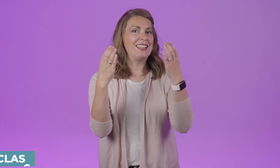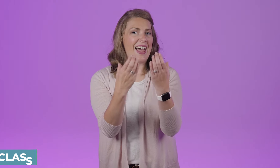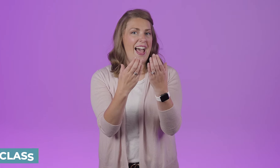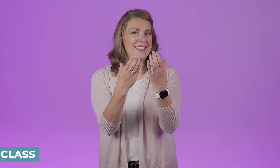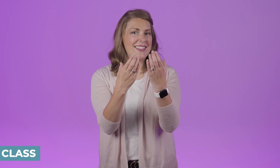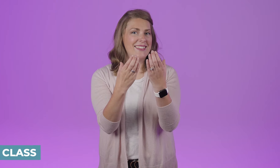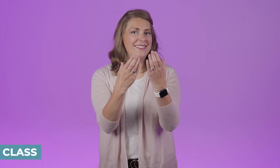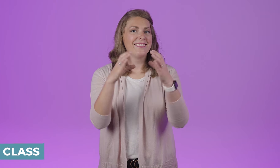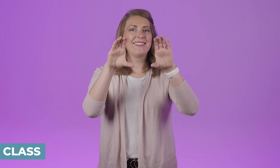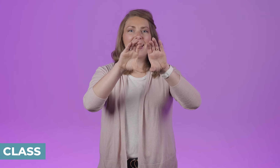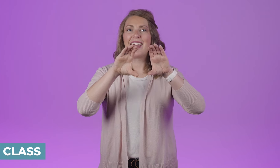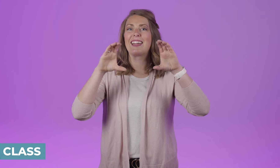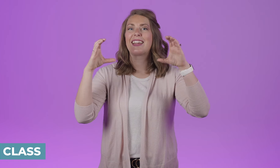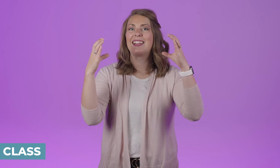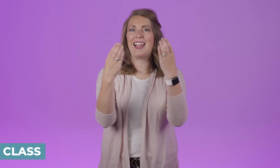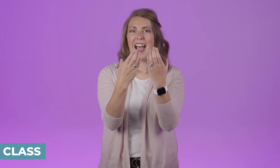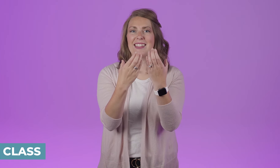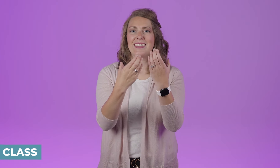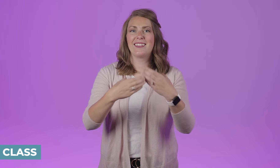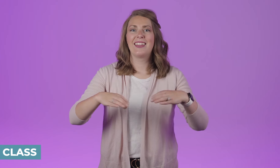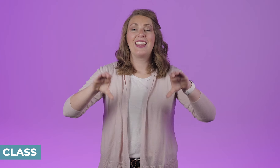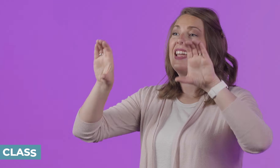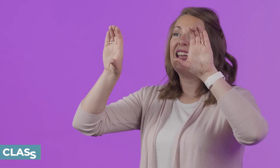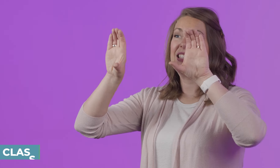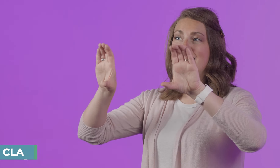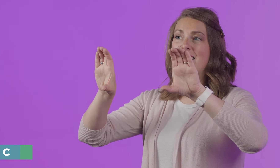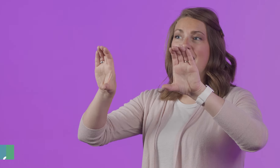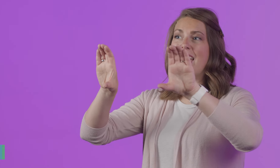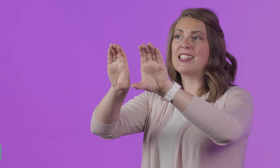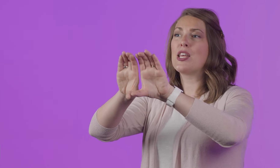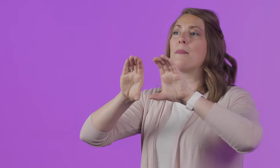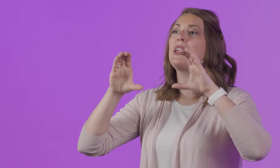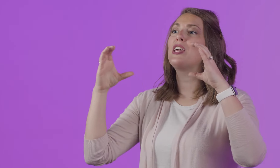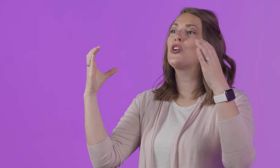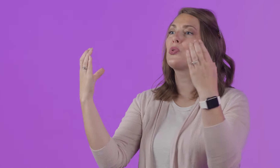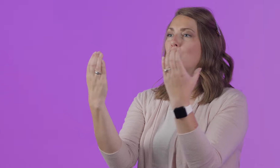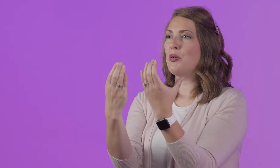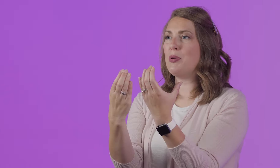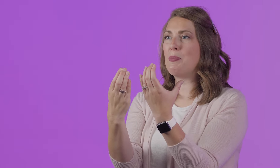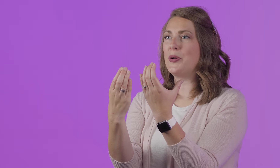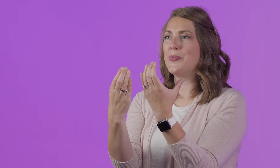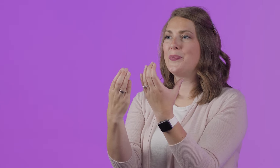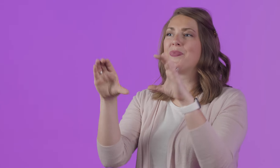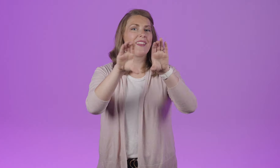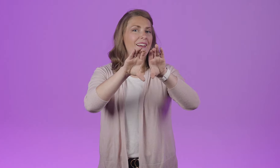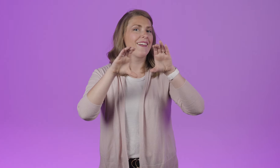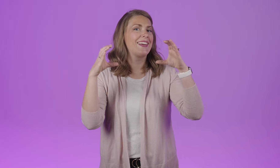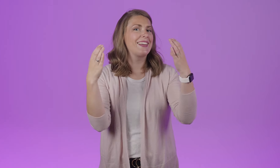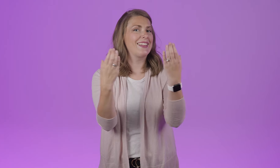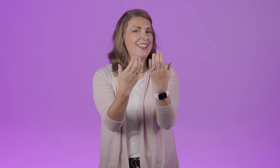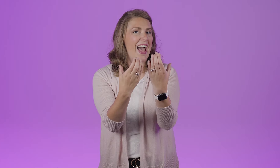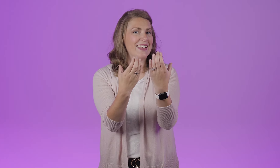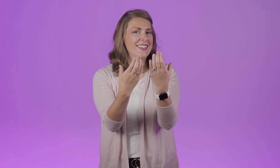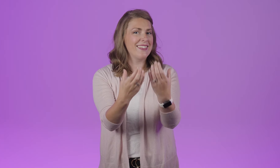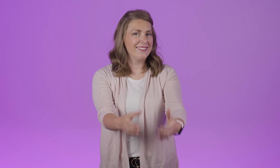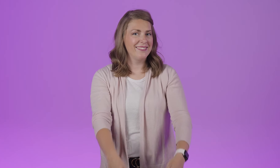CLASS CLASS It's "C" hands making a group of people. CLASS